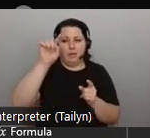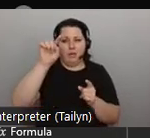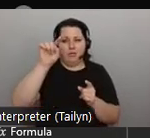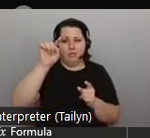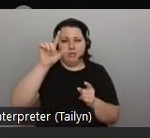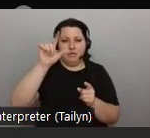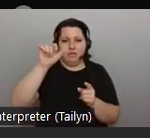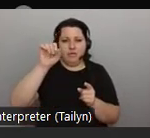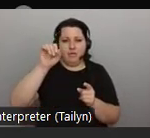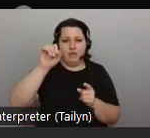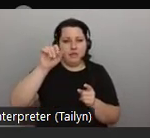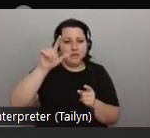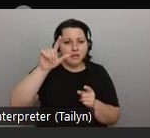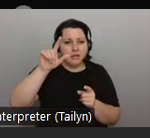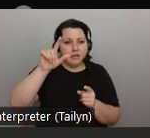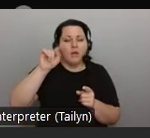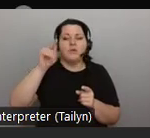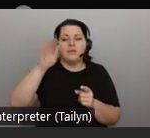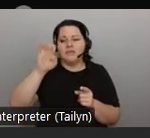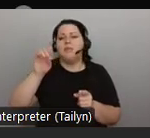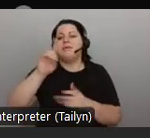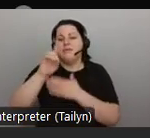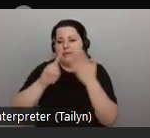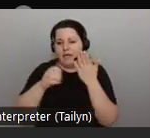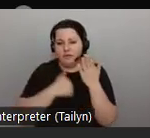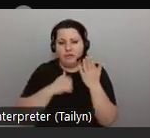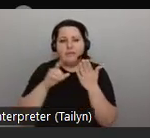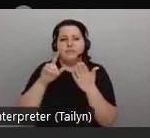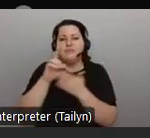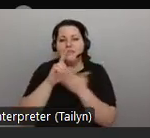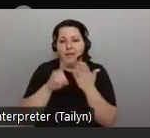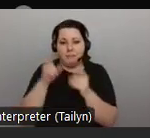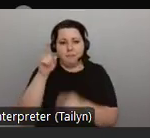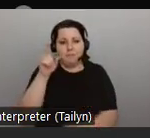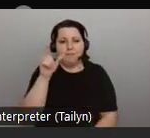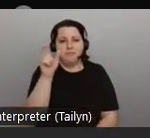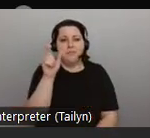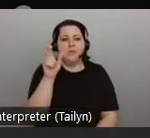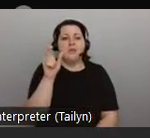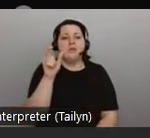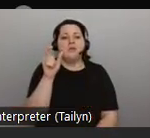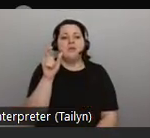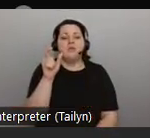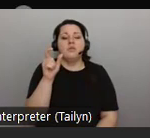we have our table layout here.